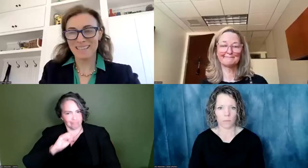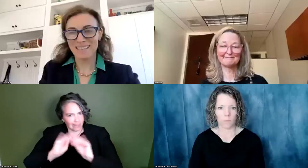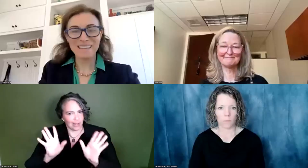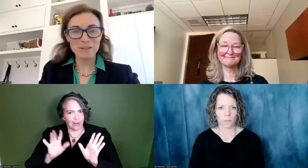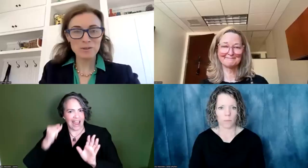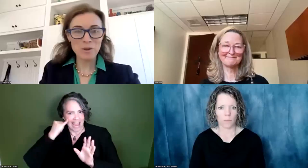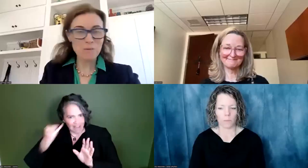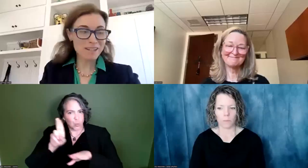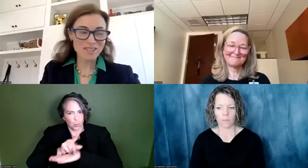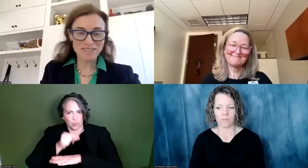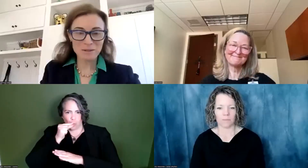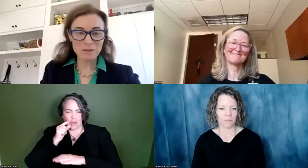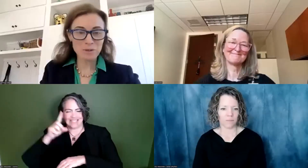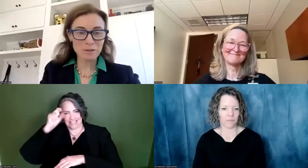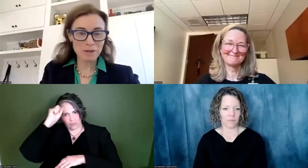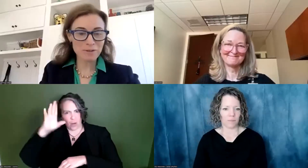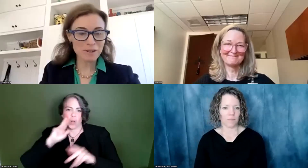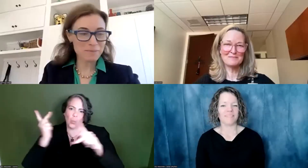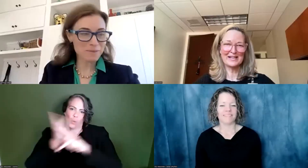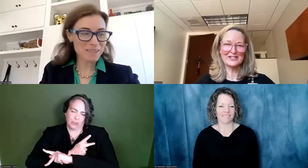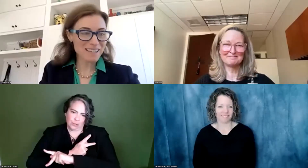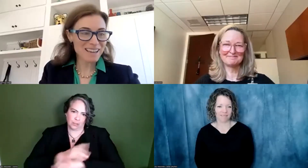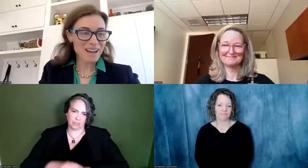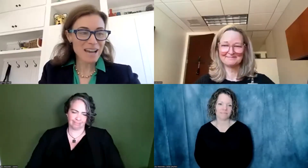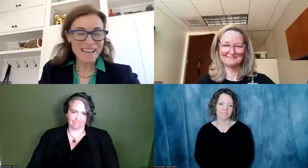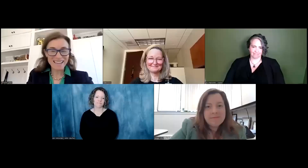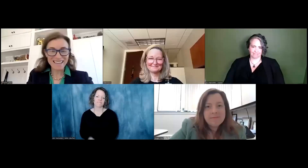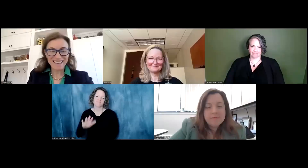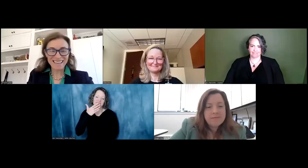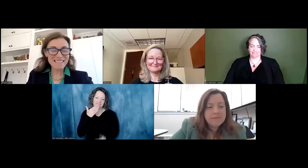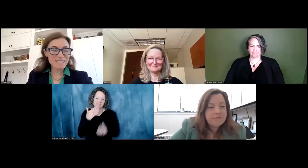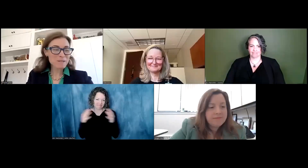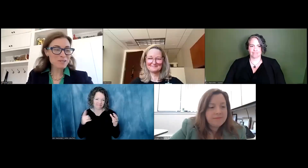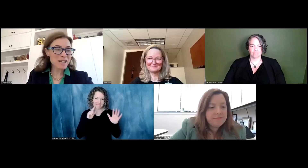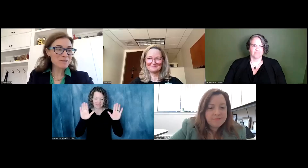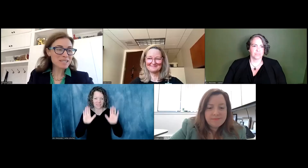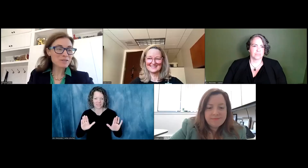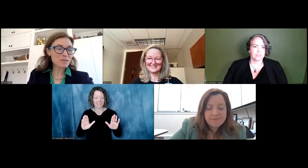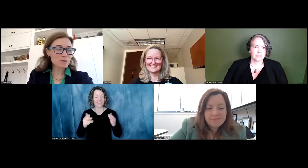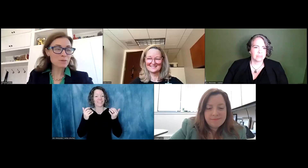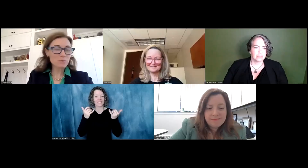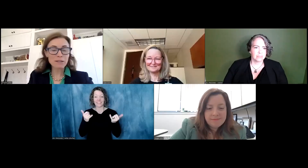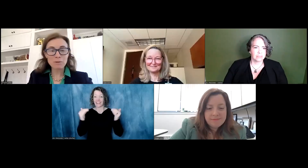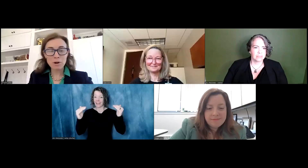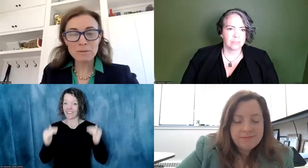Thank you so much. That was really wonderful. It’s a pleasure now to introduce three remarkable